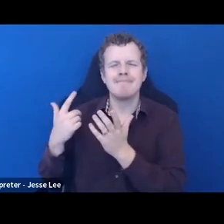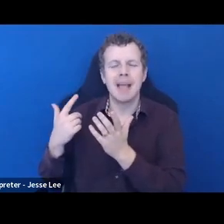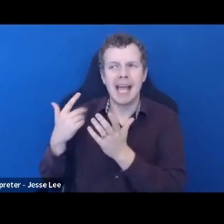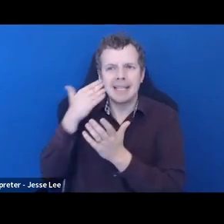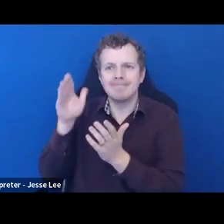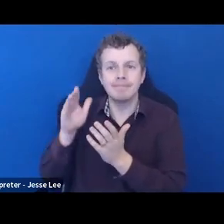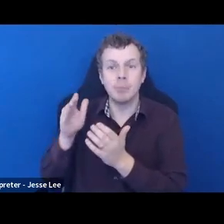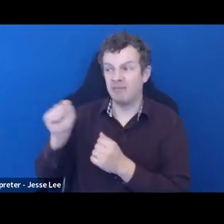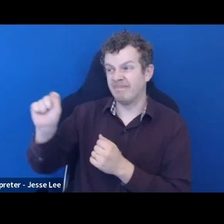That's a great question.